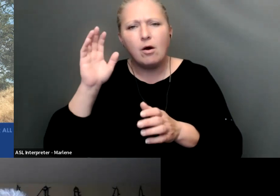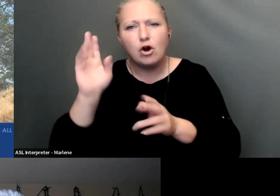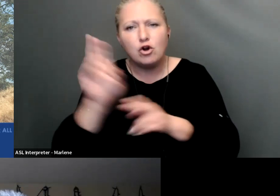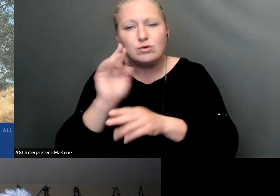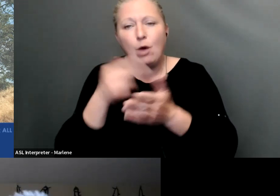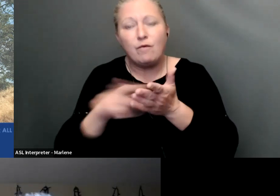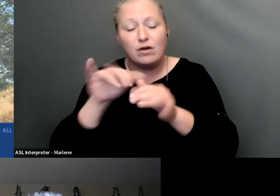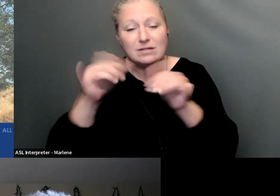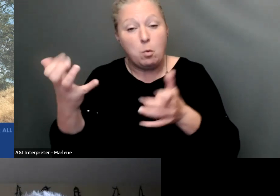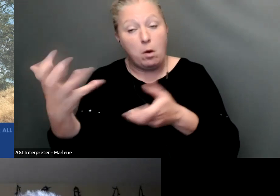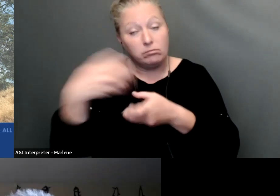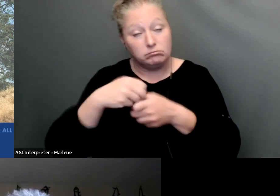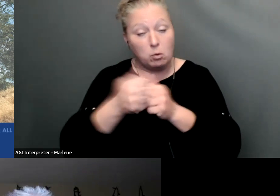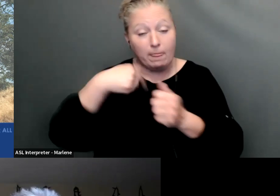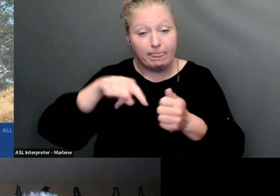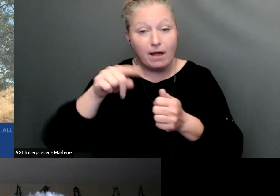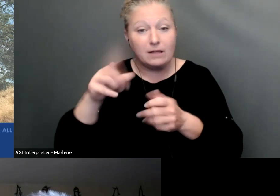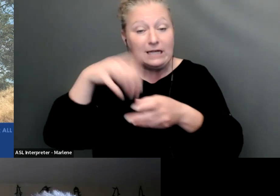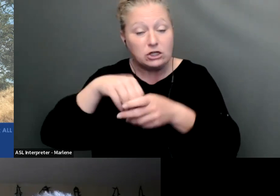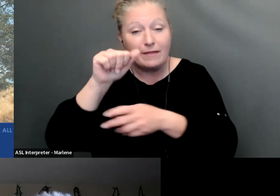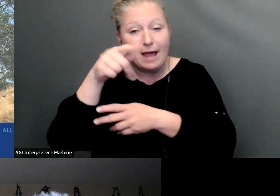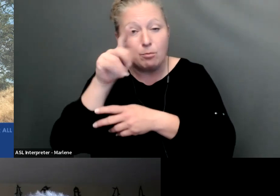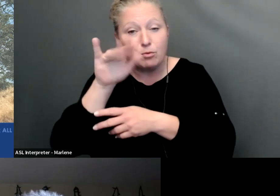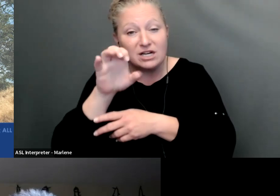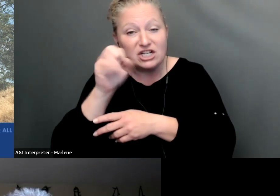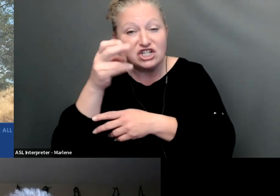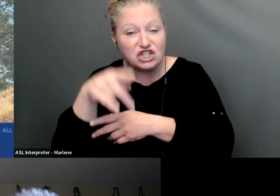to engage with us in our apprenticeship program. Not every employer is going to want to do that.